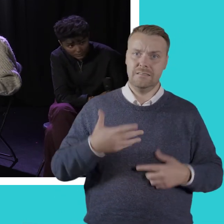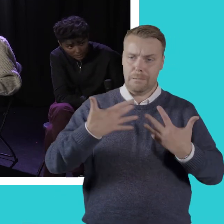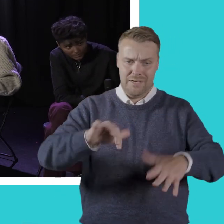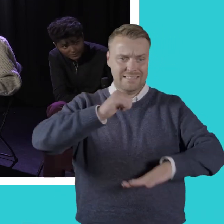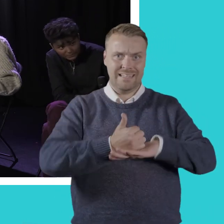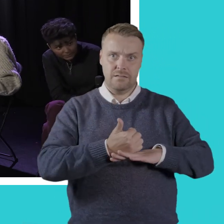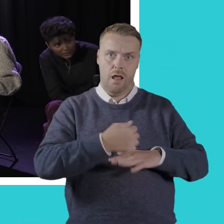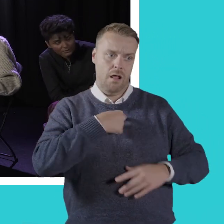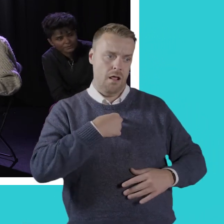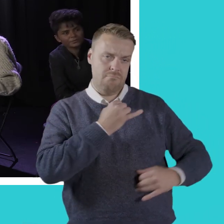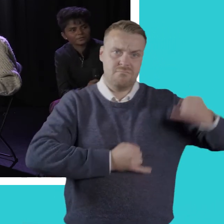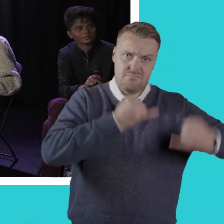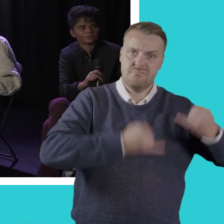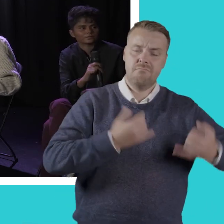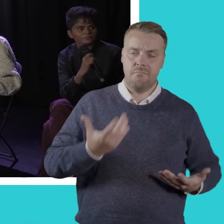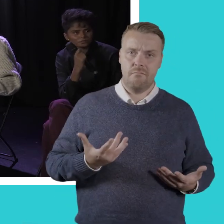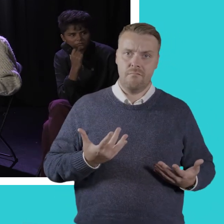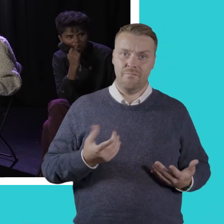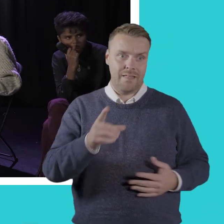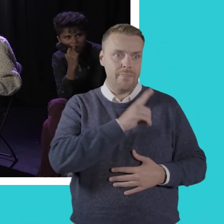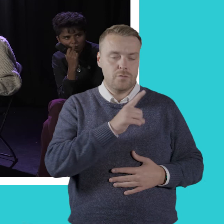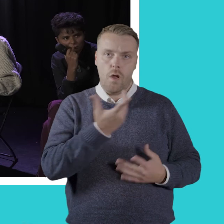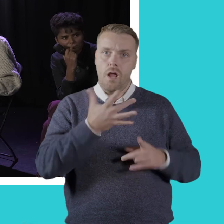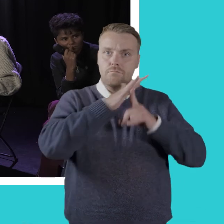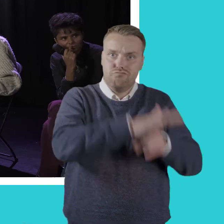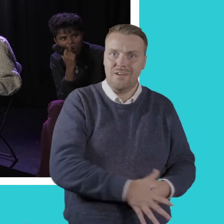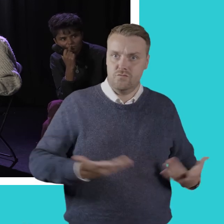for that. And that is the whole point of oppression and the whole point of